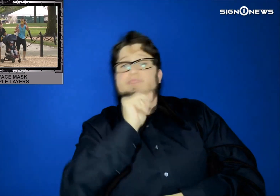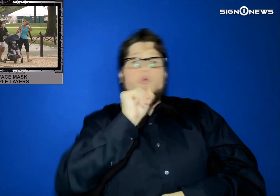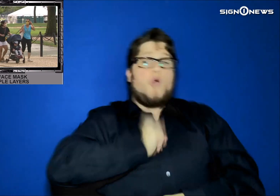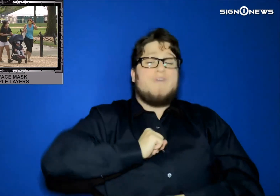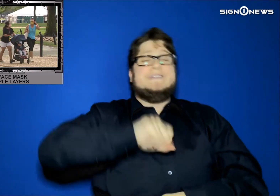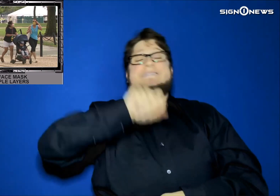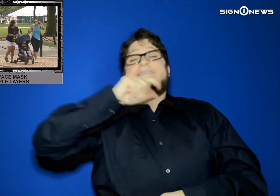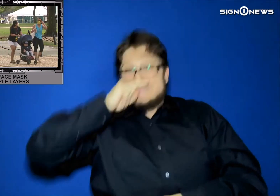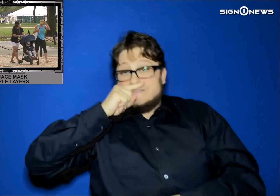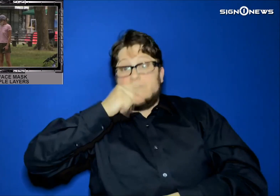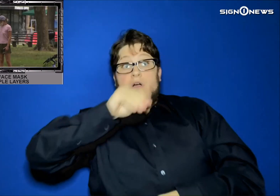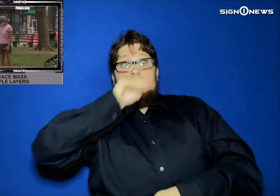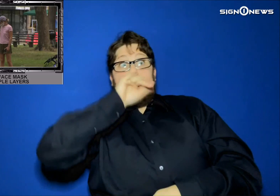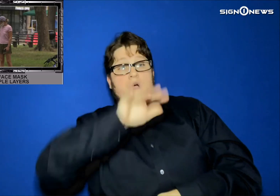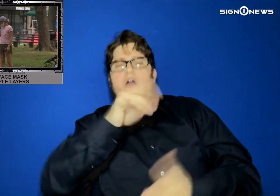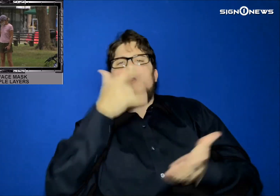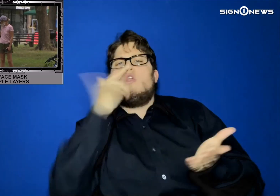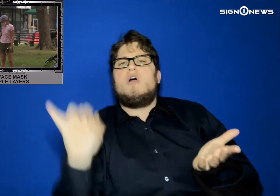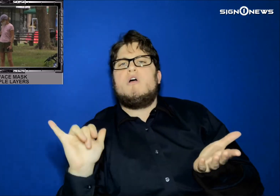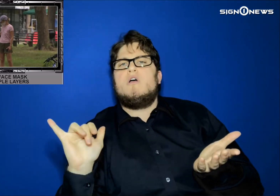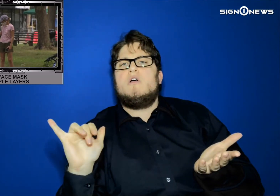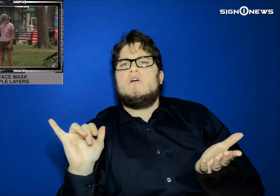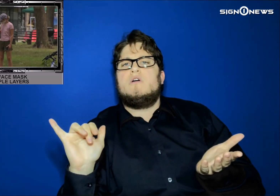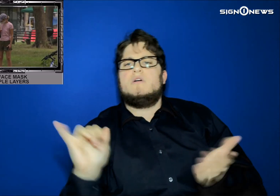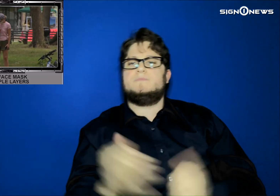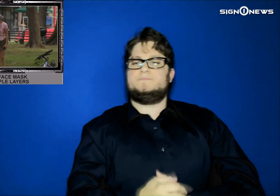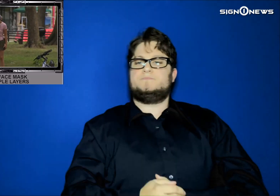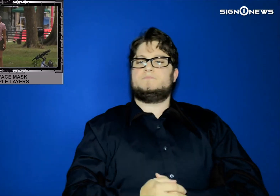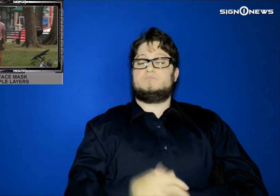speaking, coughing and sneezing while wearing different masks.